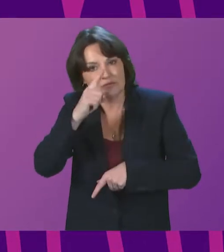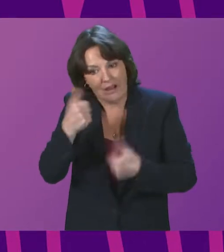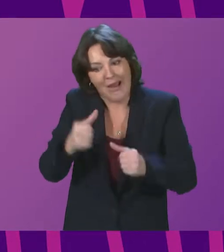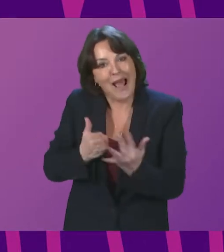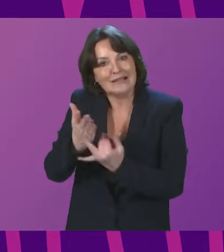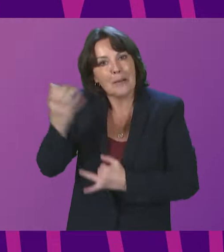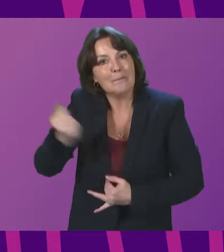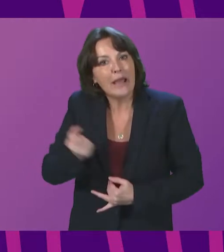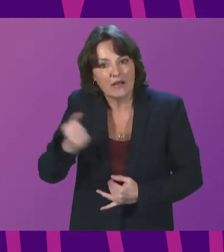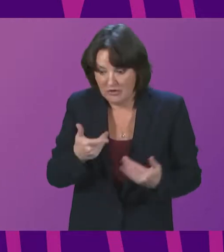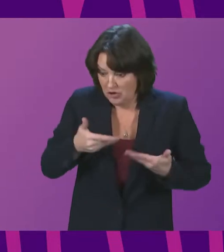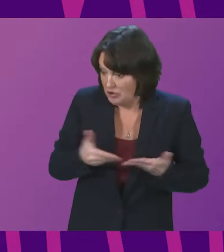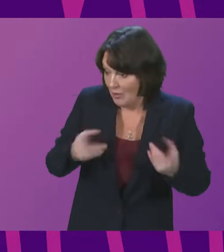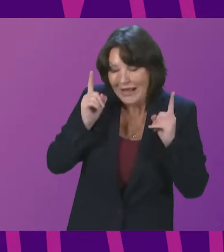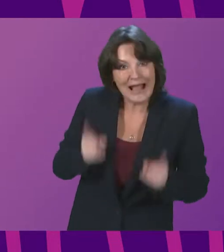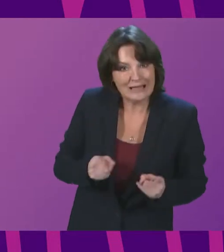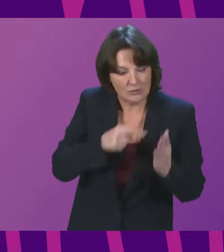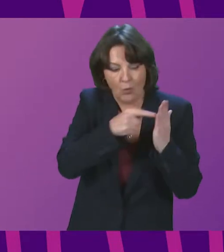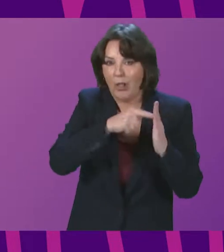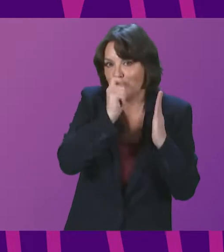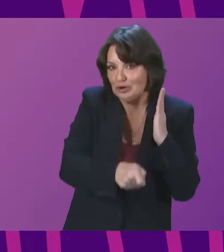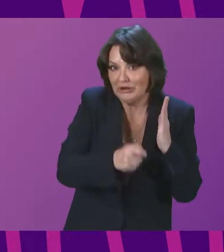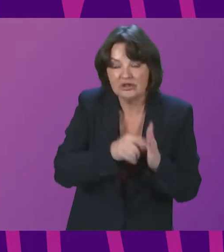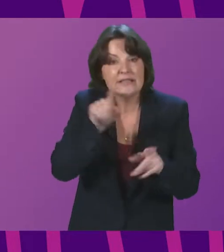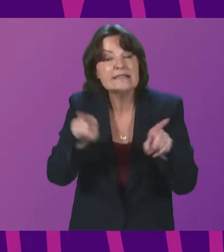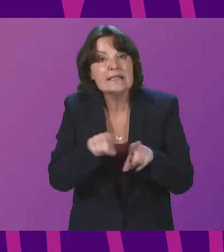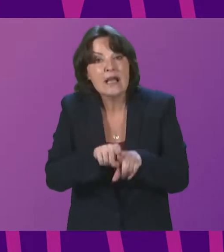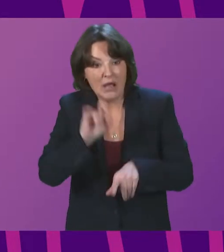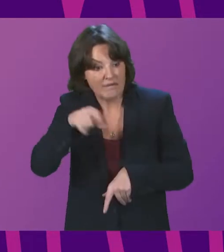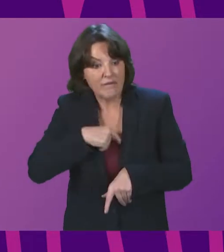increasing the time for which carers receive payments after the death of a cared-for person;